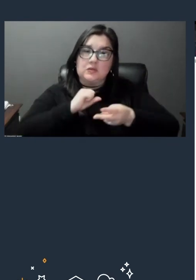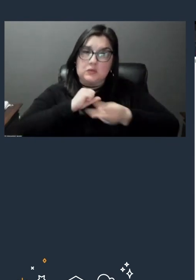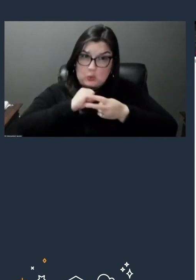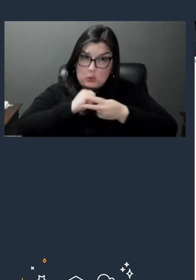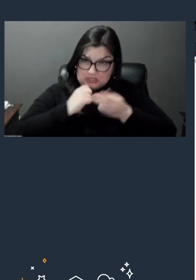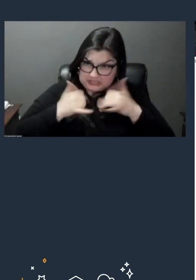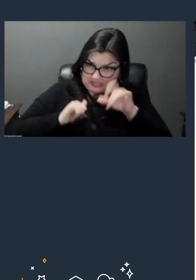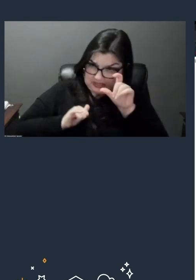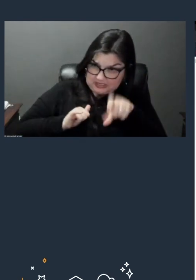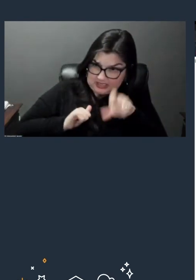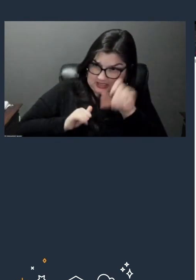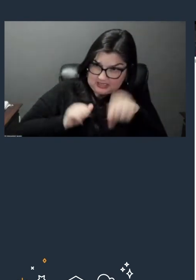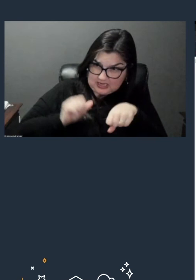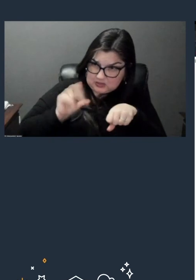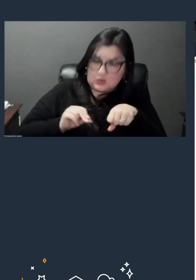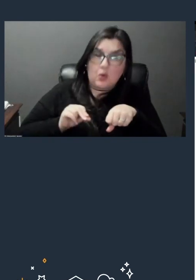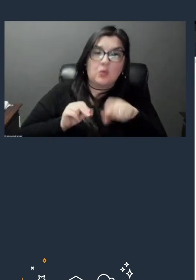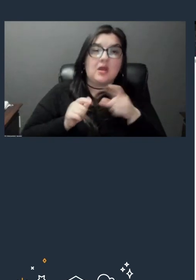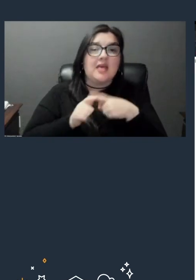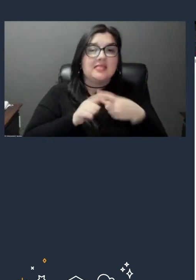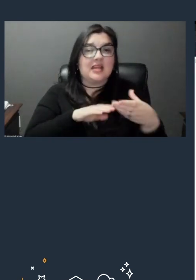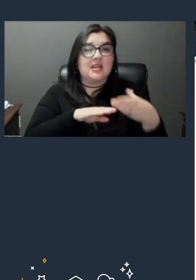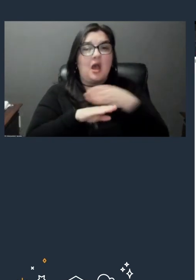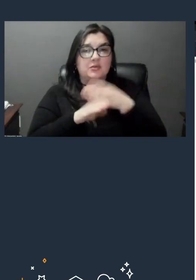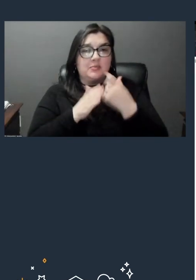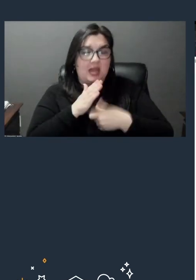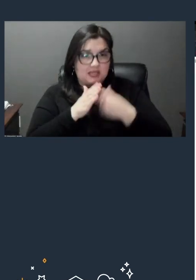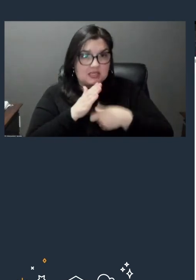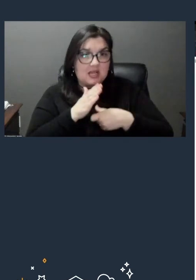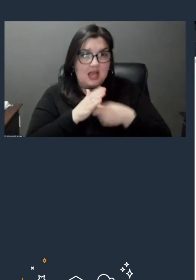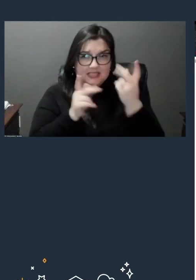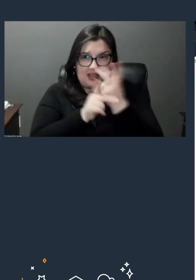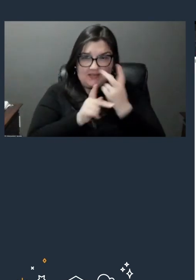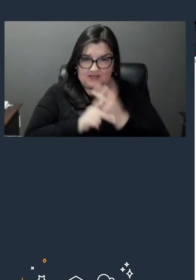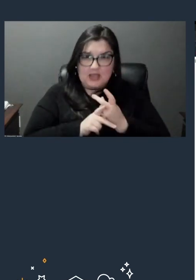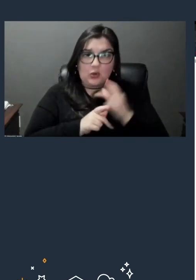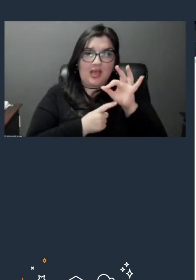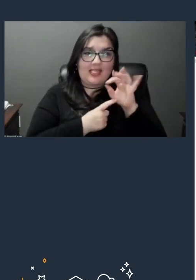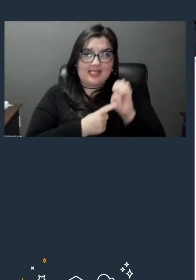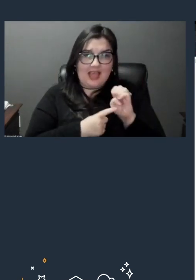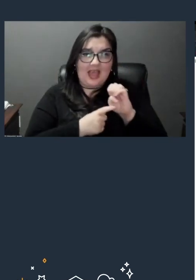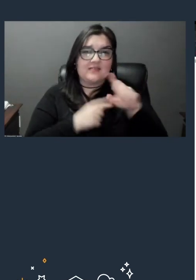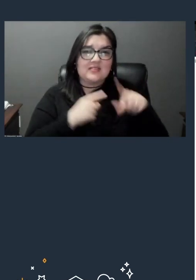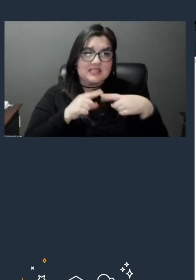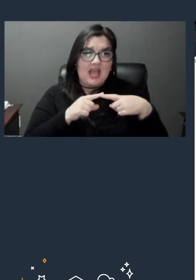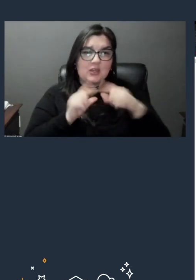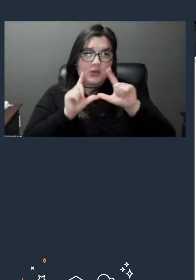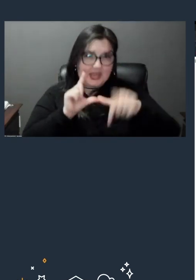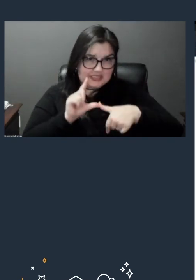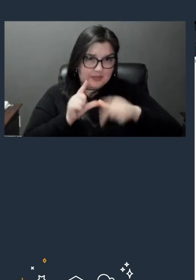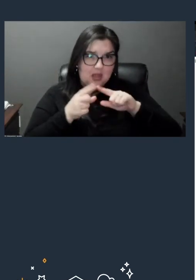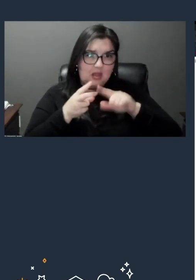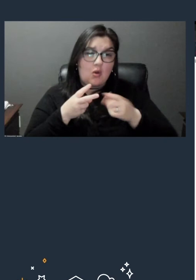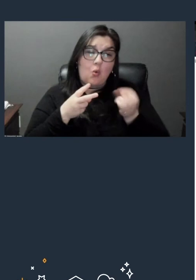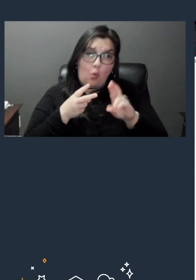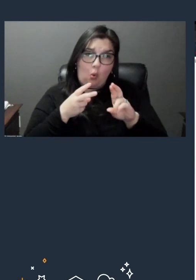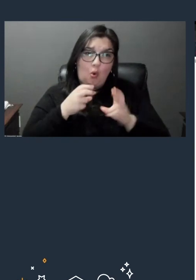We can then optimize cost by configuring lifecycle expiration policies for the buckets or archiving the data using Amazon S3 Glacier.